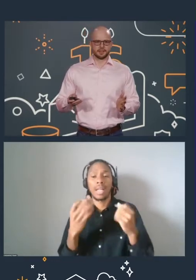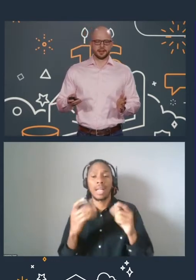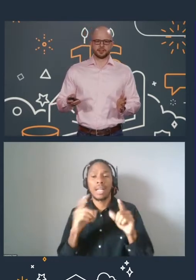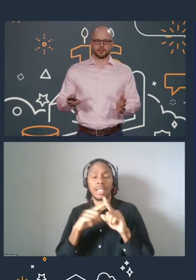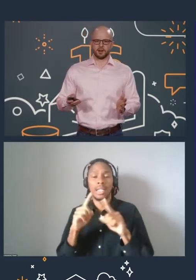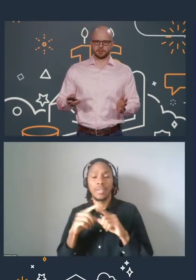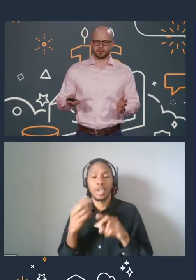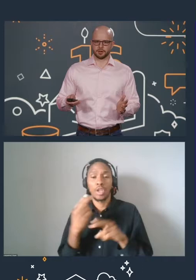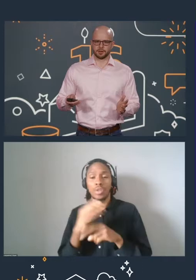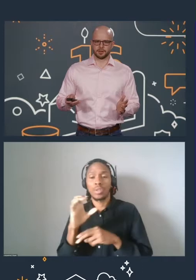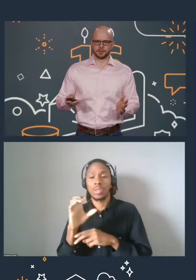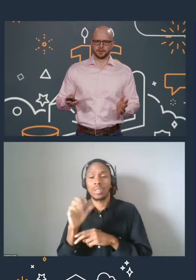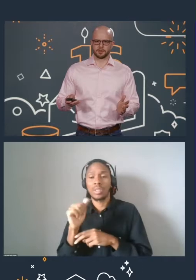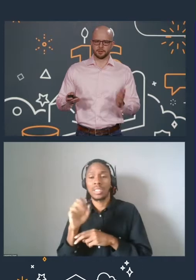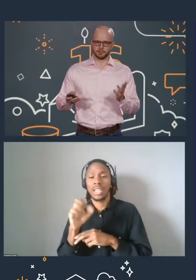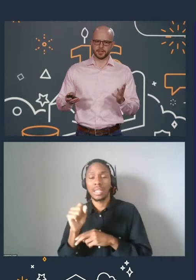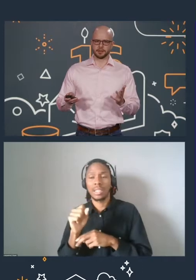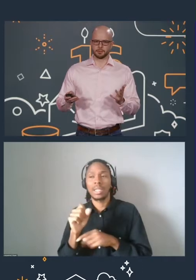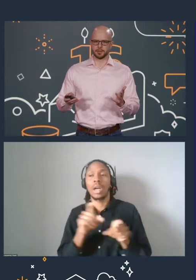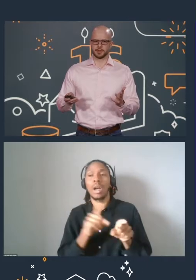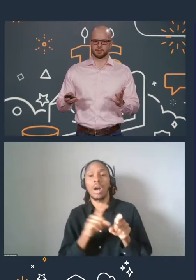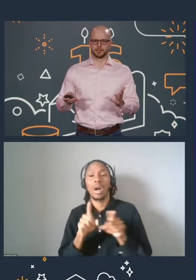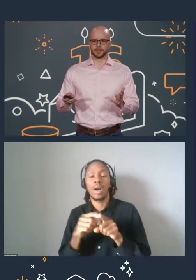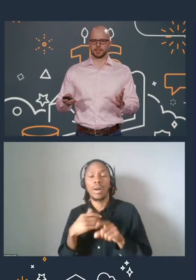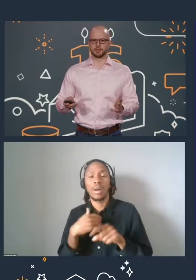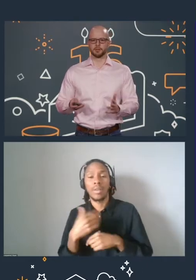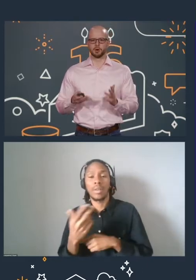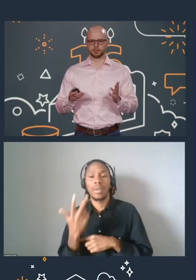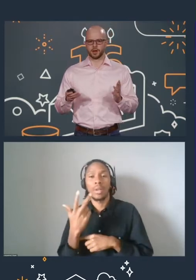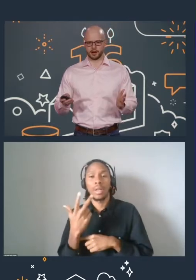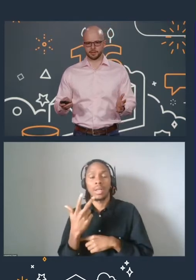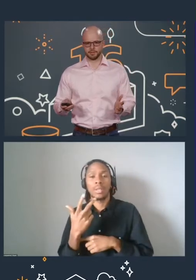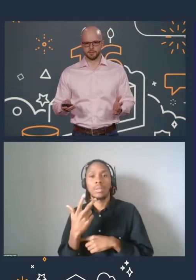there's also three, really, that we see the most often.